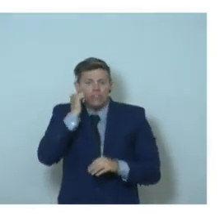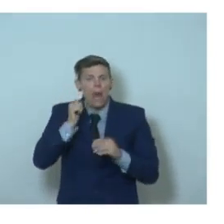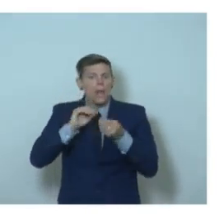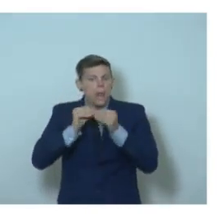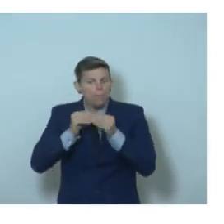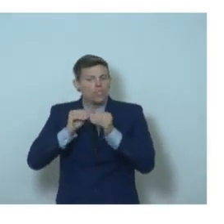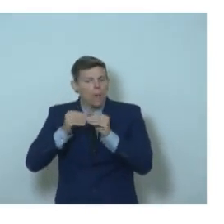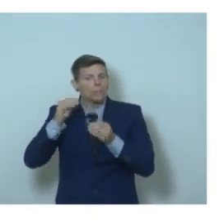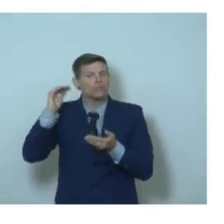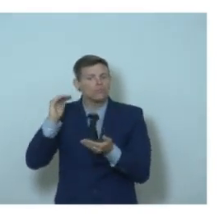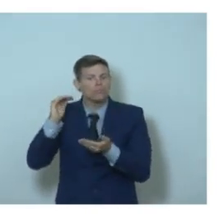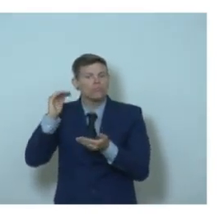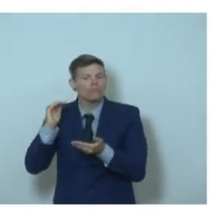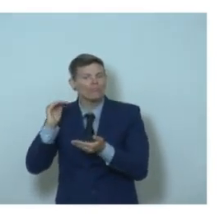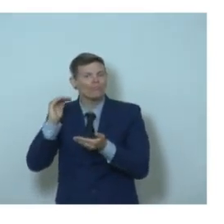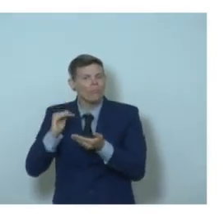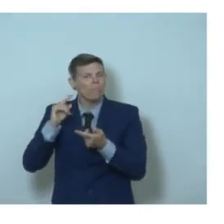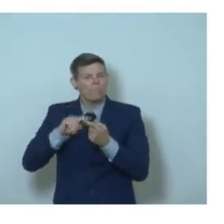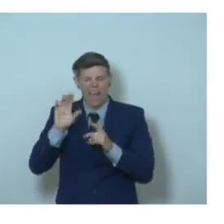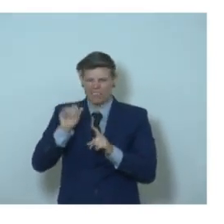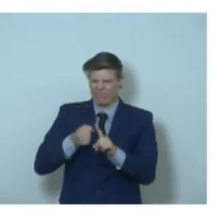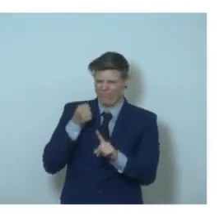IT LOOKS LIKE THINGS WERE COMING TOGETHER NICELY.